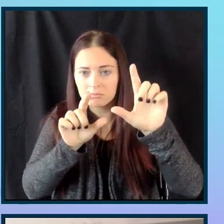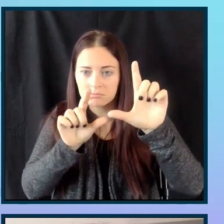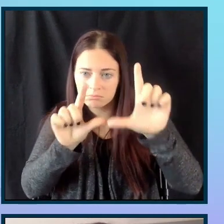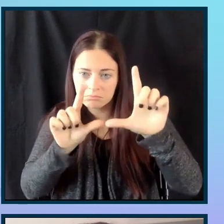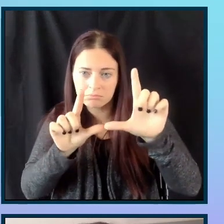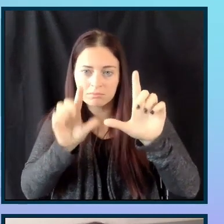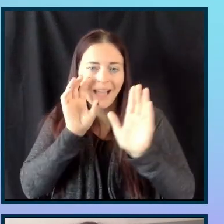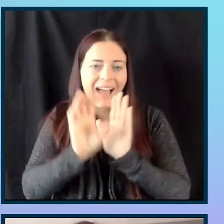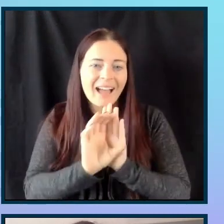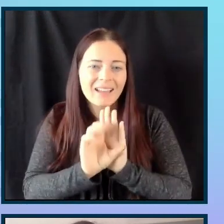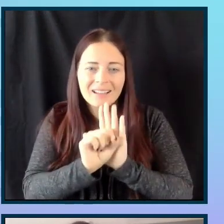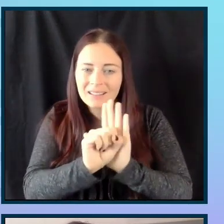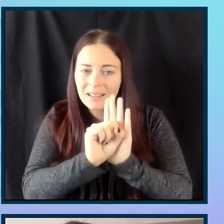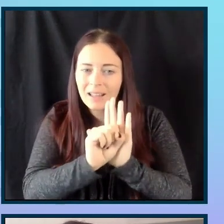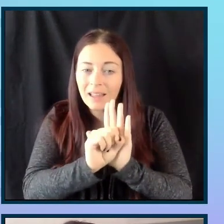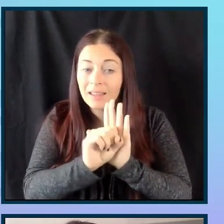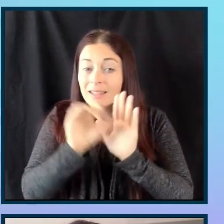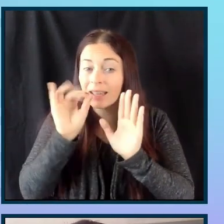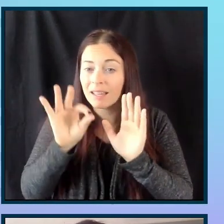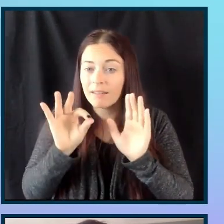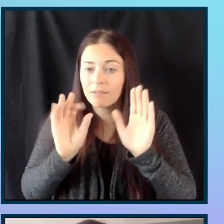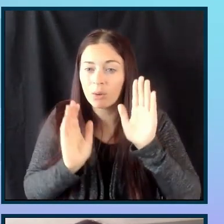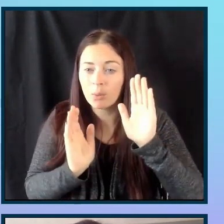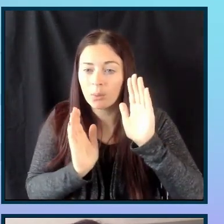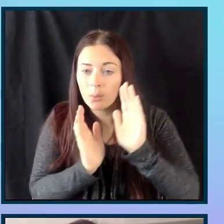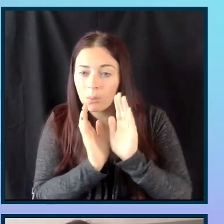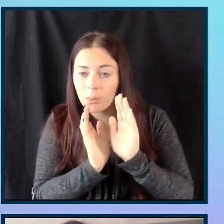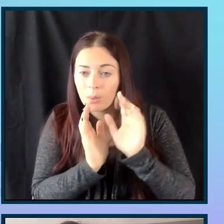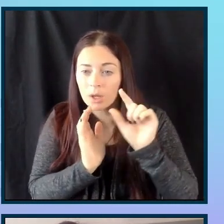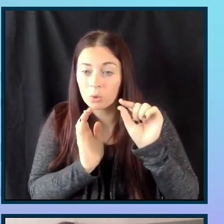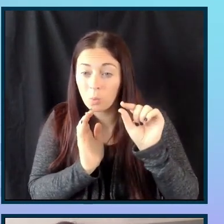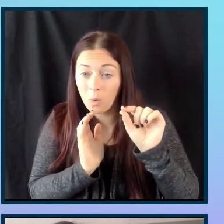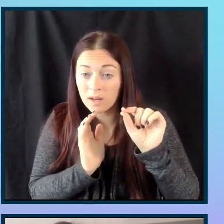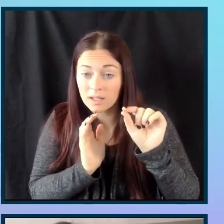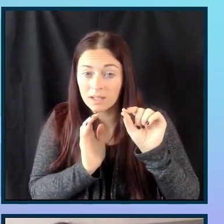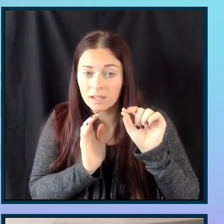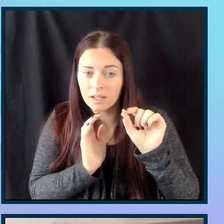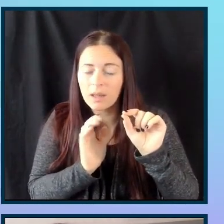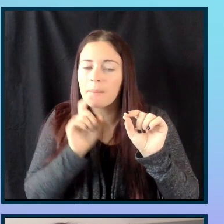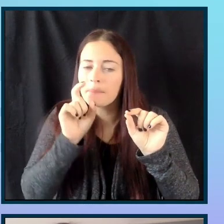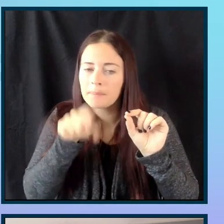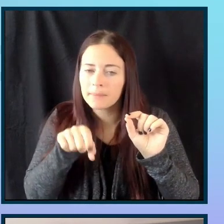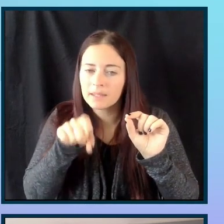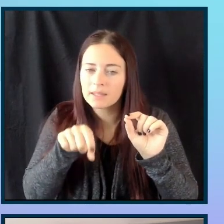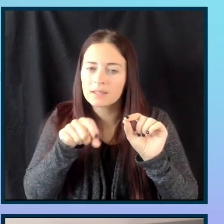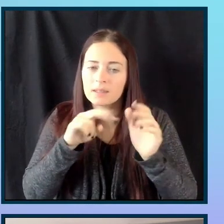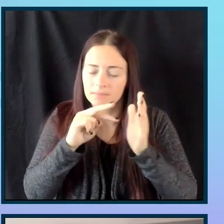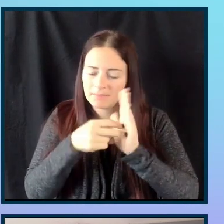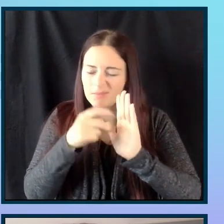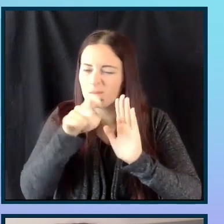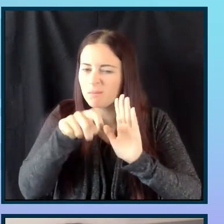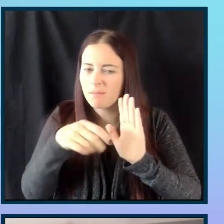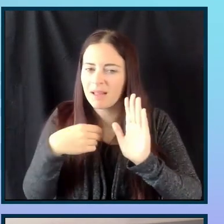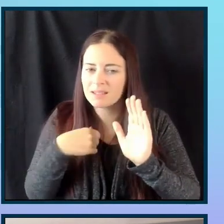but if those icons are 20 pixels across, you need to have at least four pixels spacing between the icons.